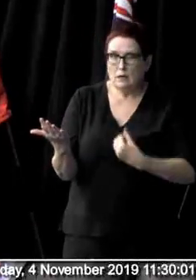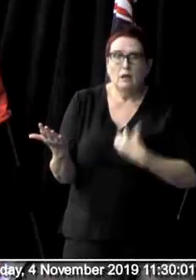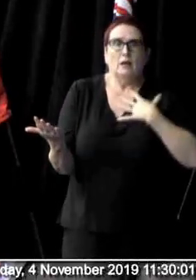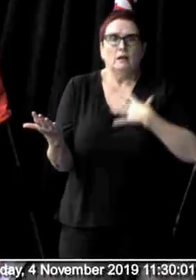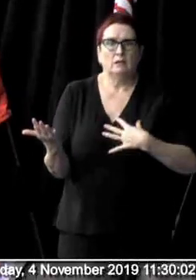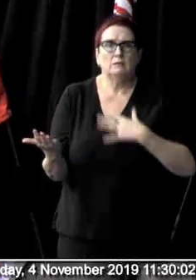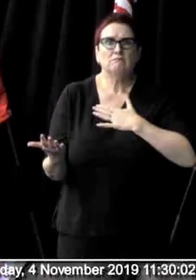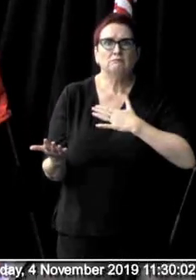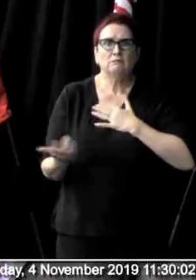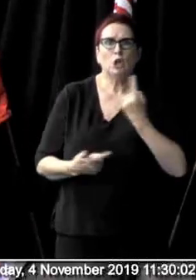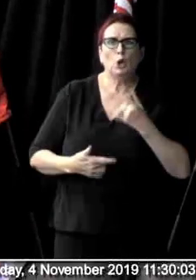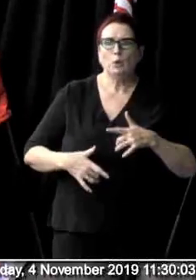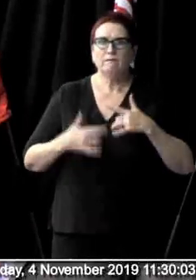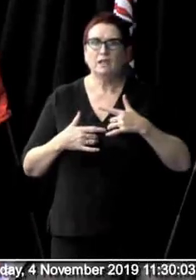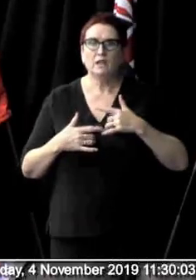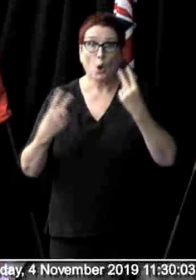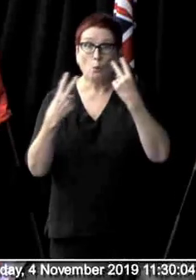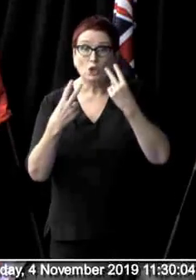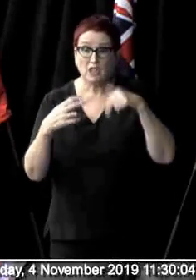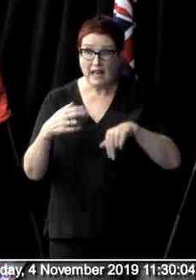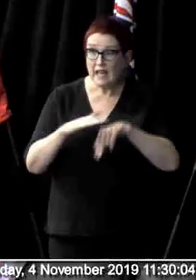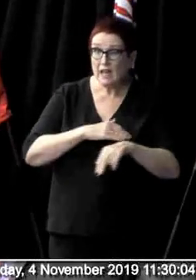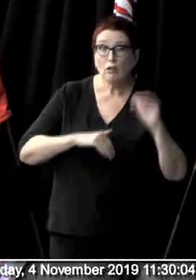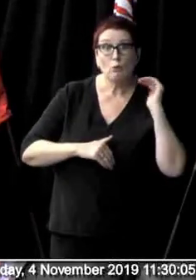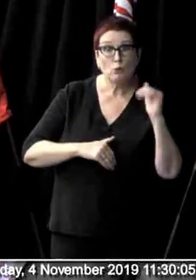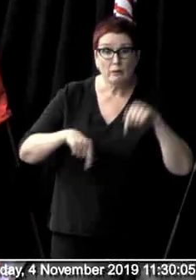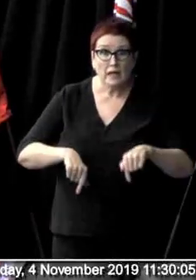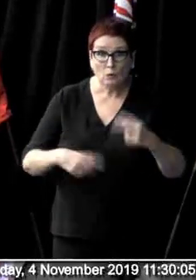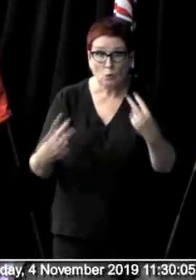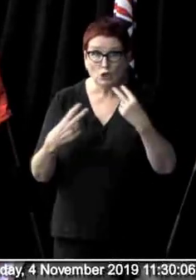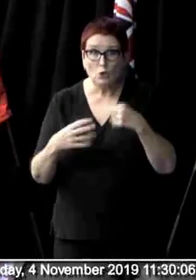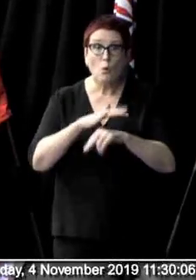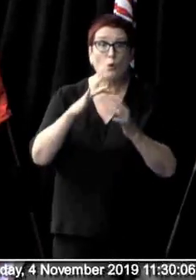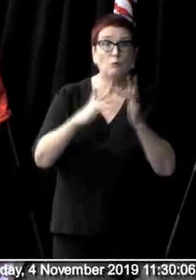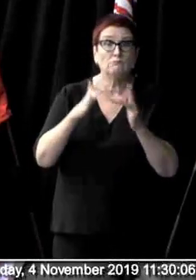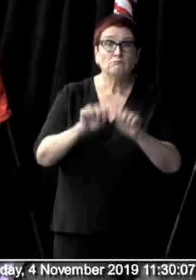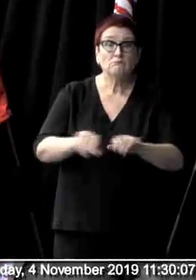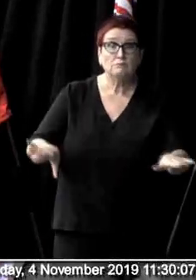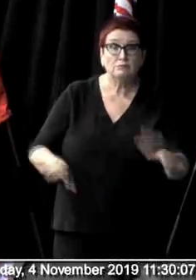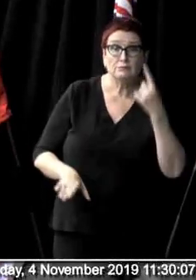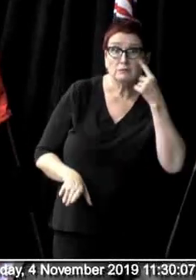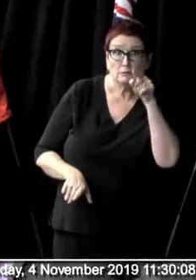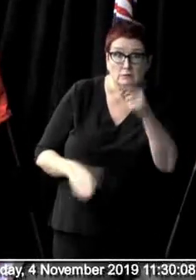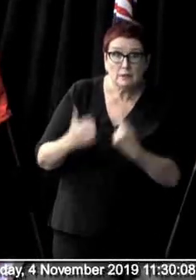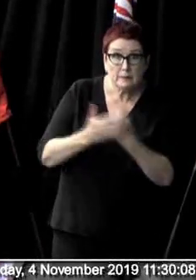and we encourage those who are watching, whether here in person or on the web stream, if you think you might find